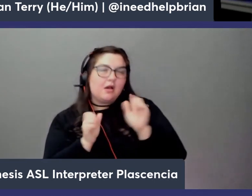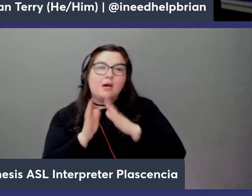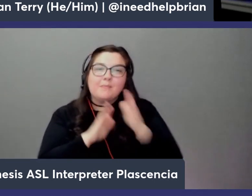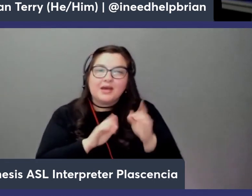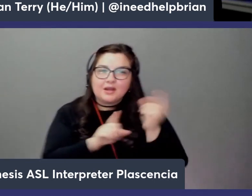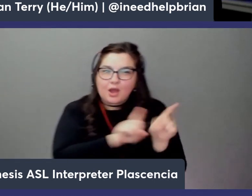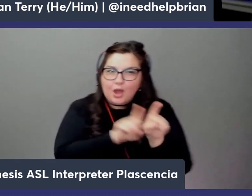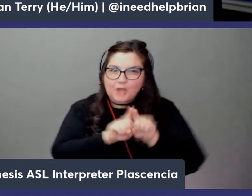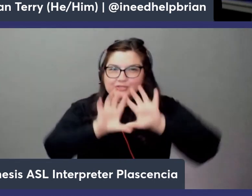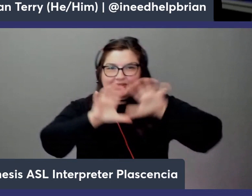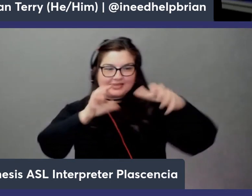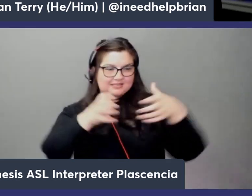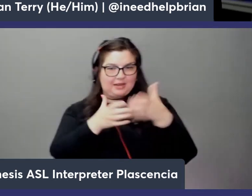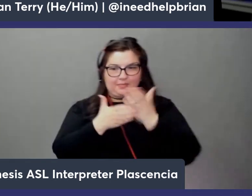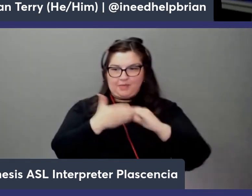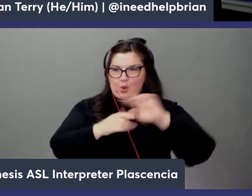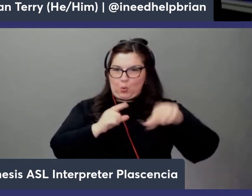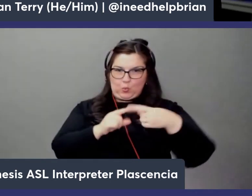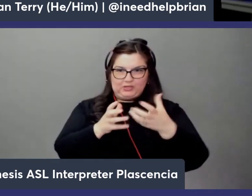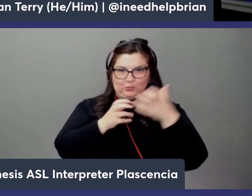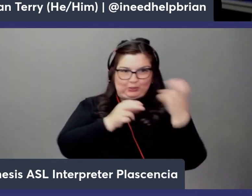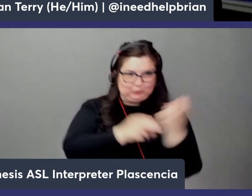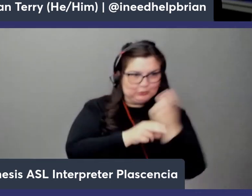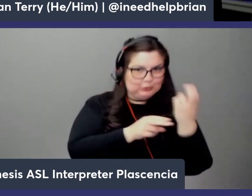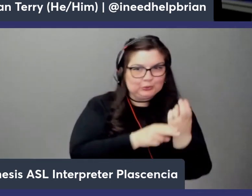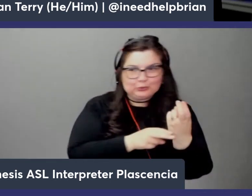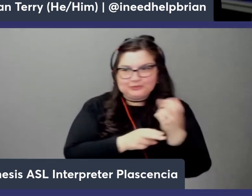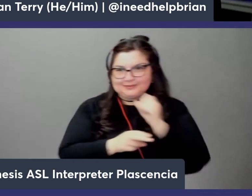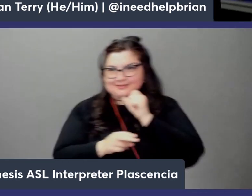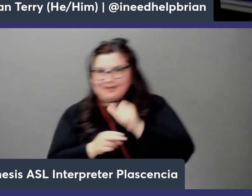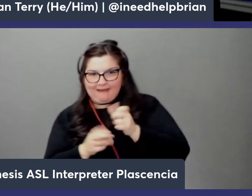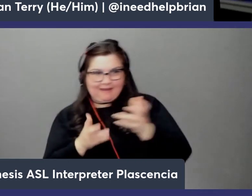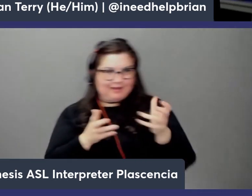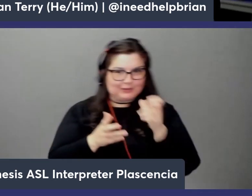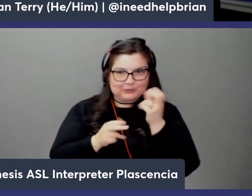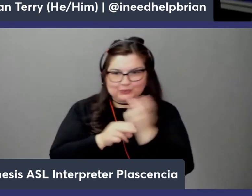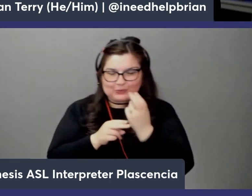when do you want to use one versus that's another question.